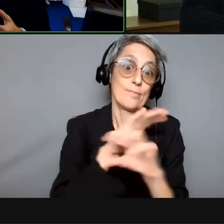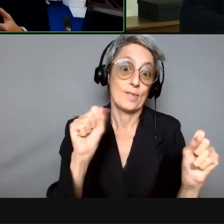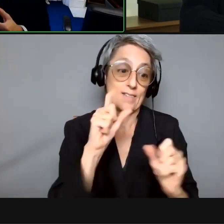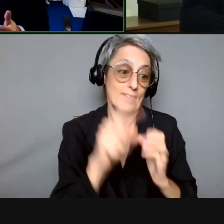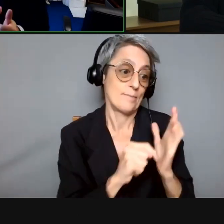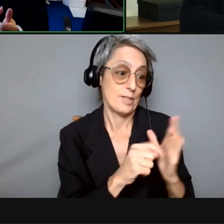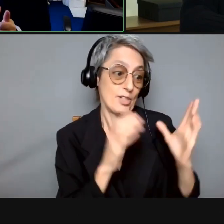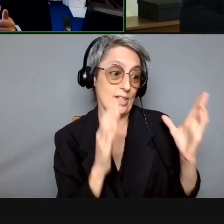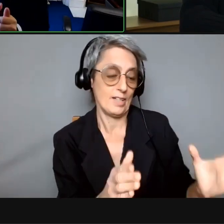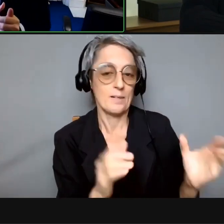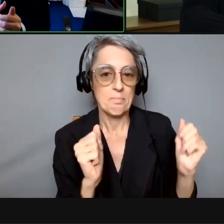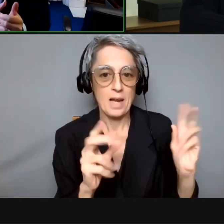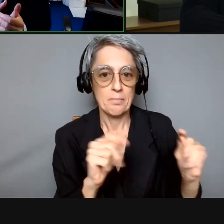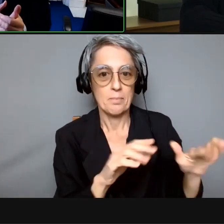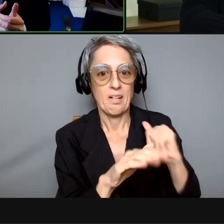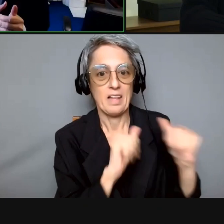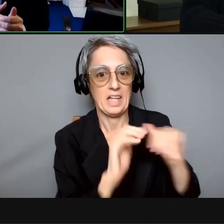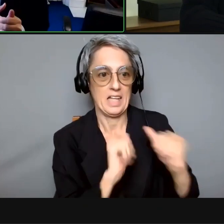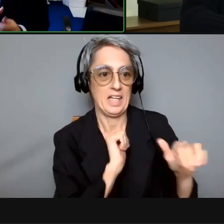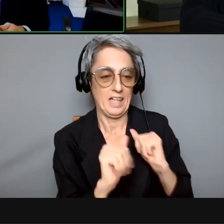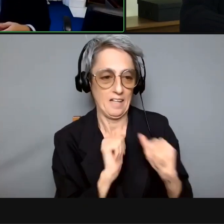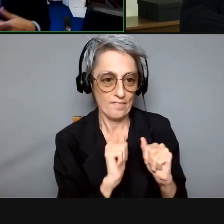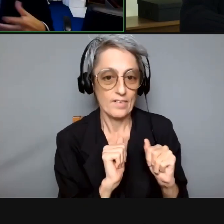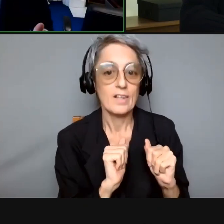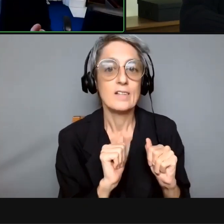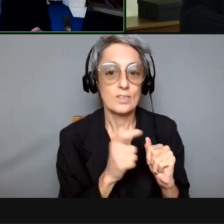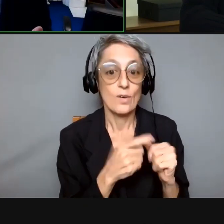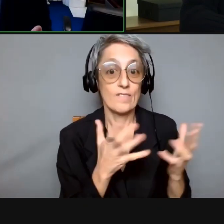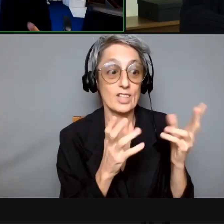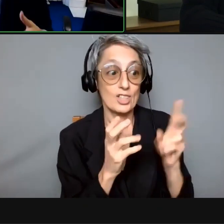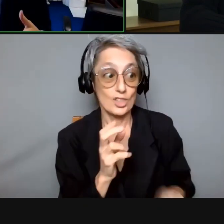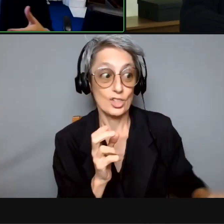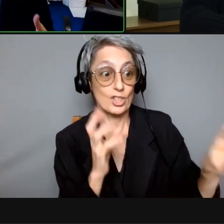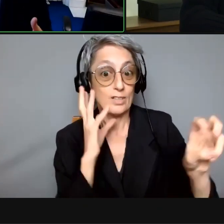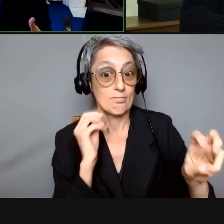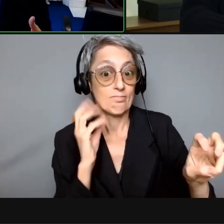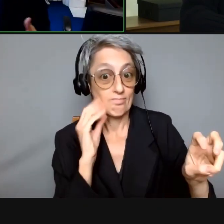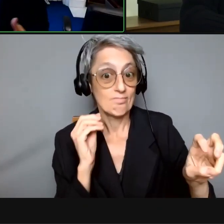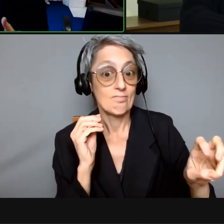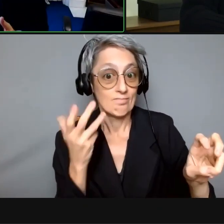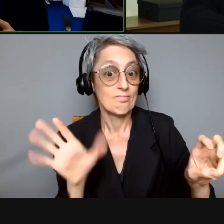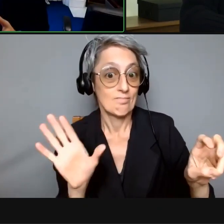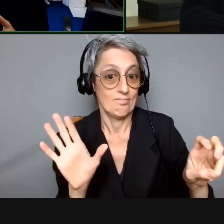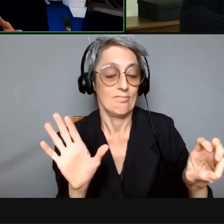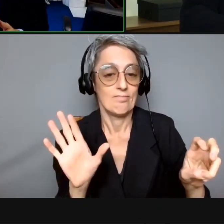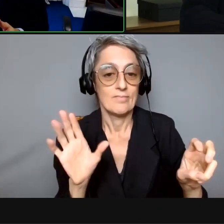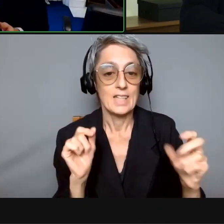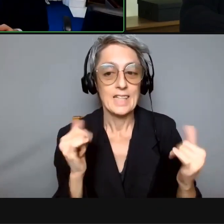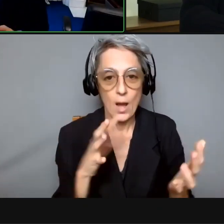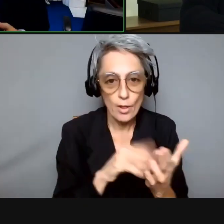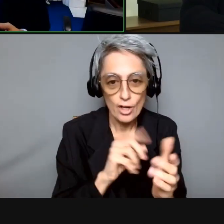because we weren't on that journey before as well. And so learning from Apple, learning from others that have gone before us,